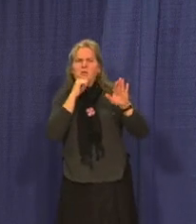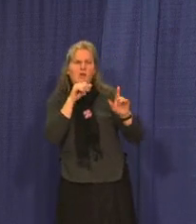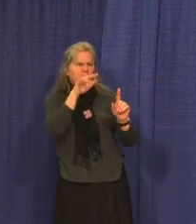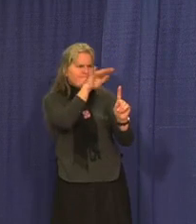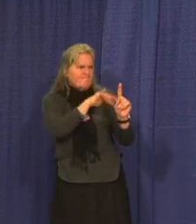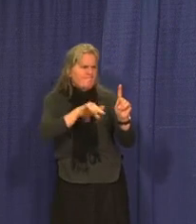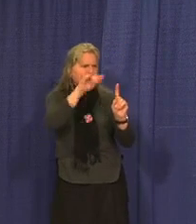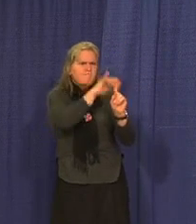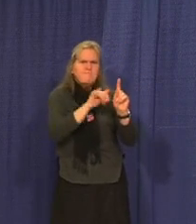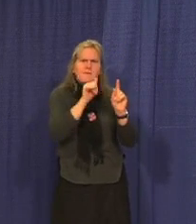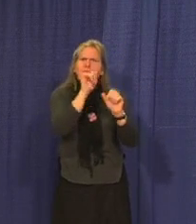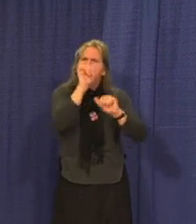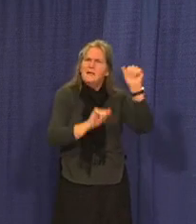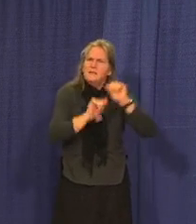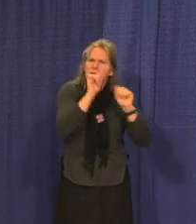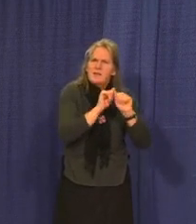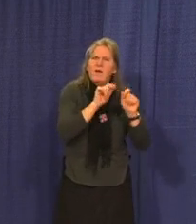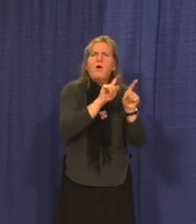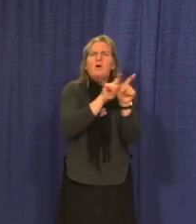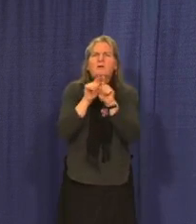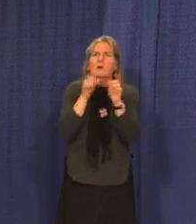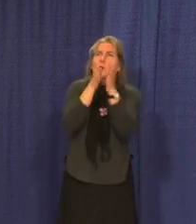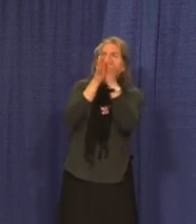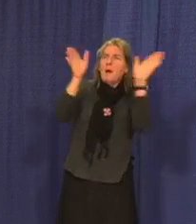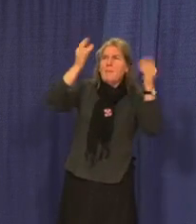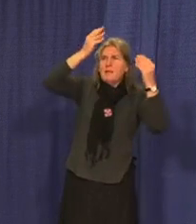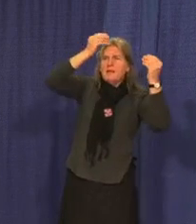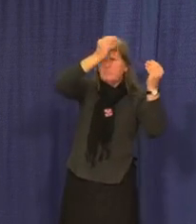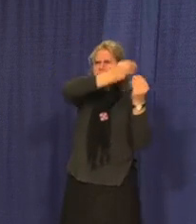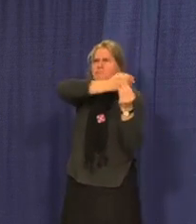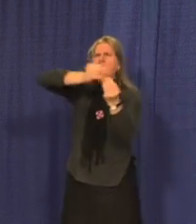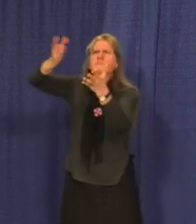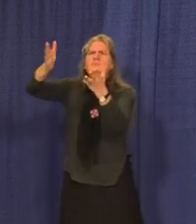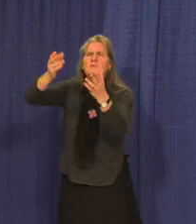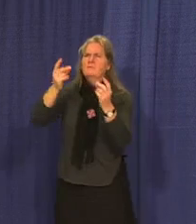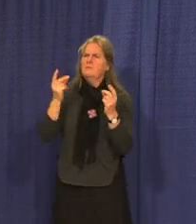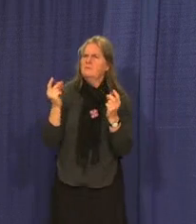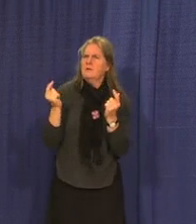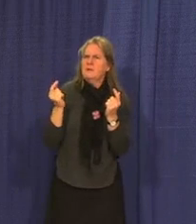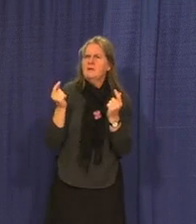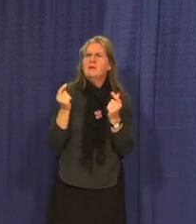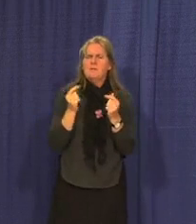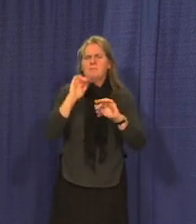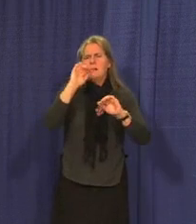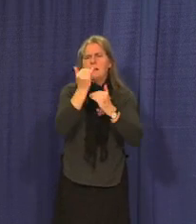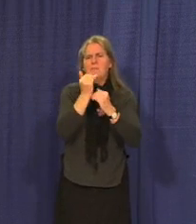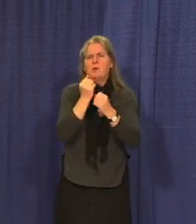risk associated with the case. They provide the public with the information needed to help